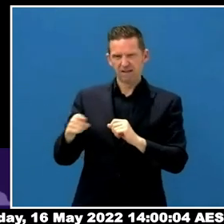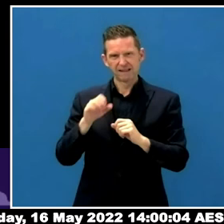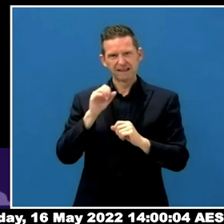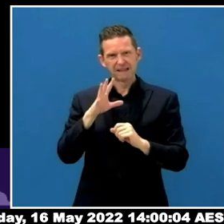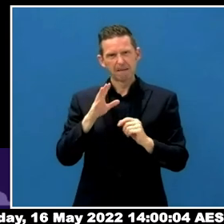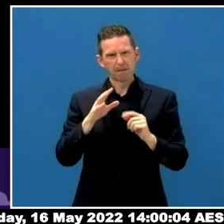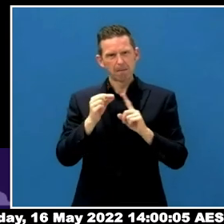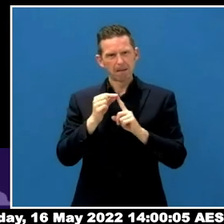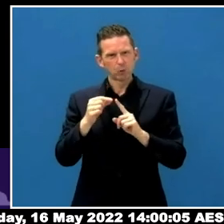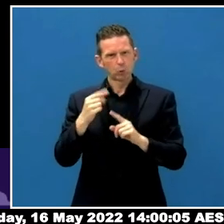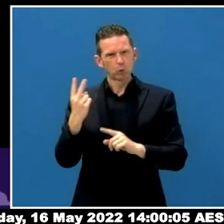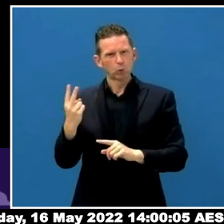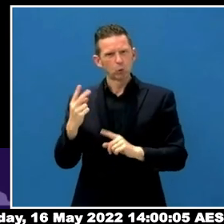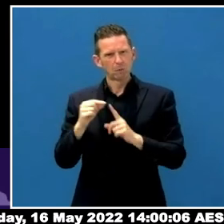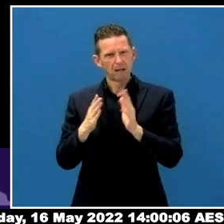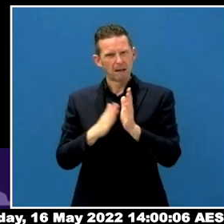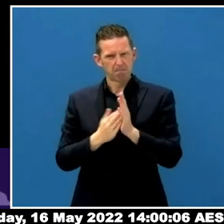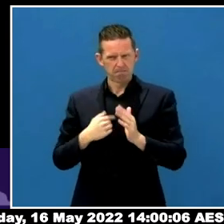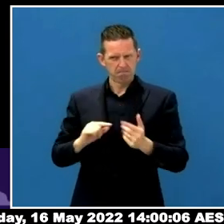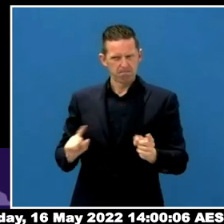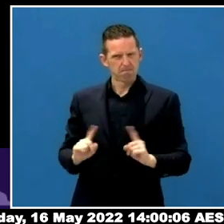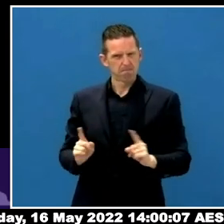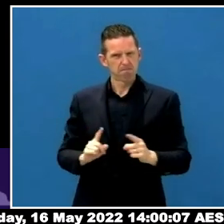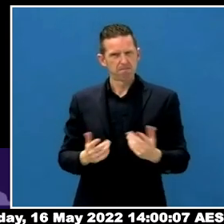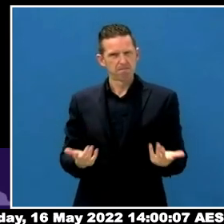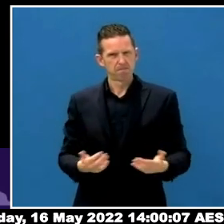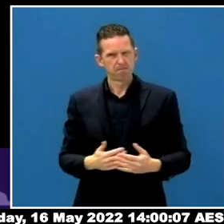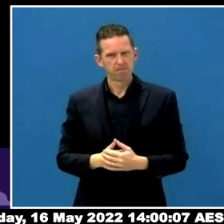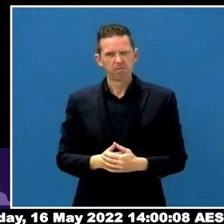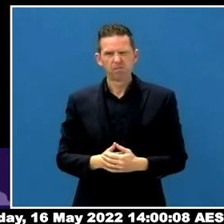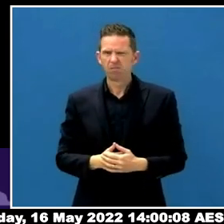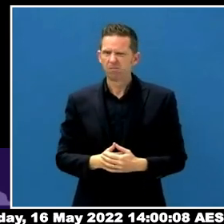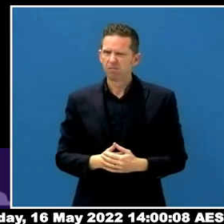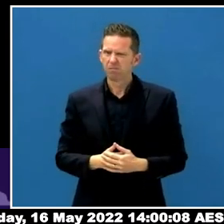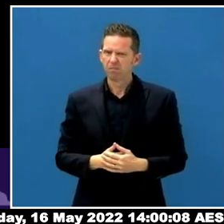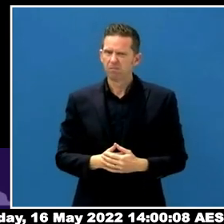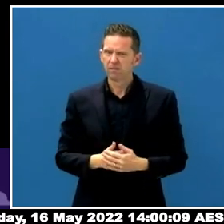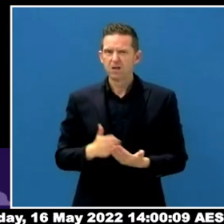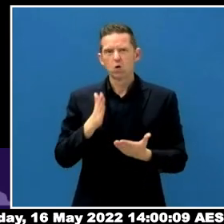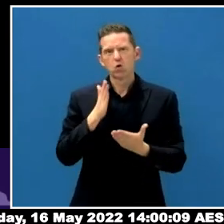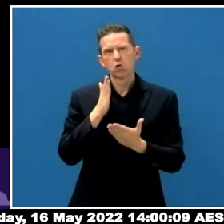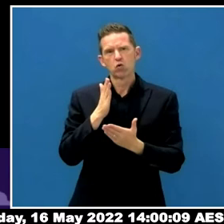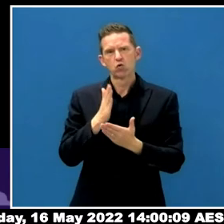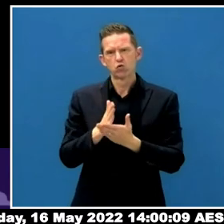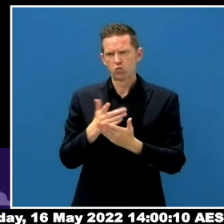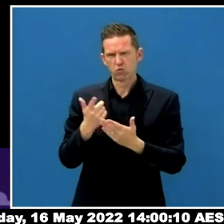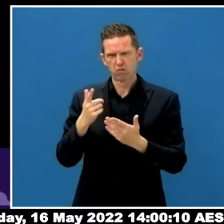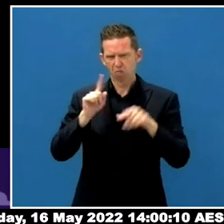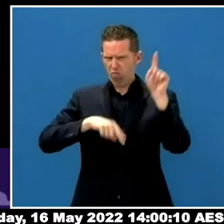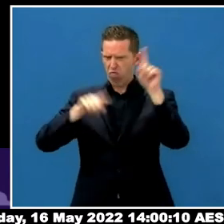And yeah, so it was - he could be all over the place with pick-up and drop-off, and that